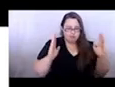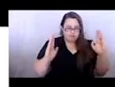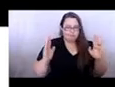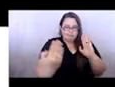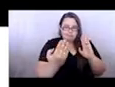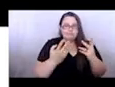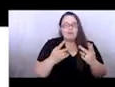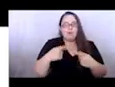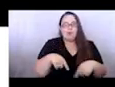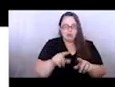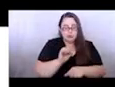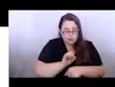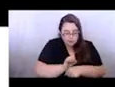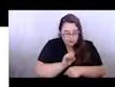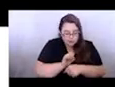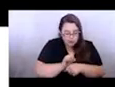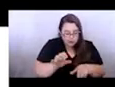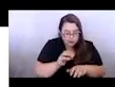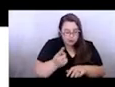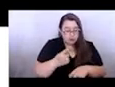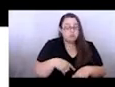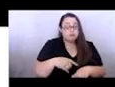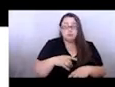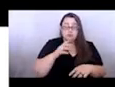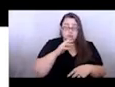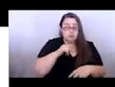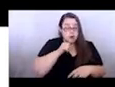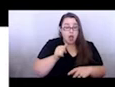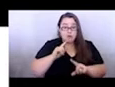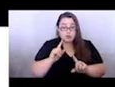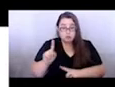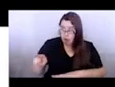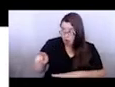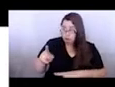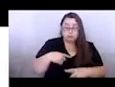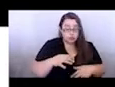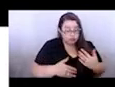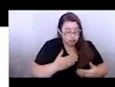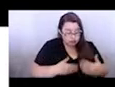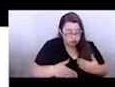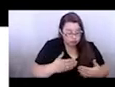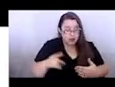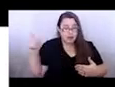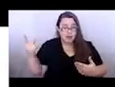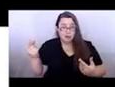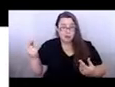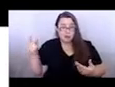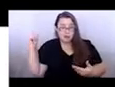When you don't respond, your coworker persists by leaning over you at your desk. So just take some time to reflect.